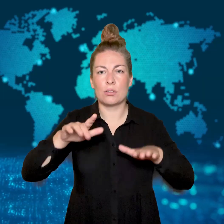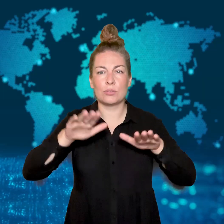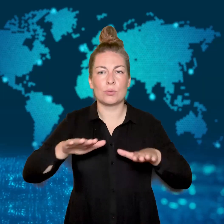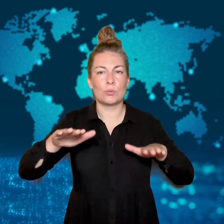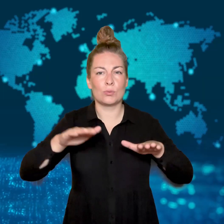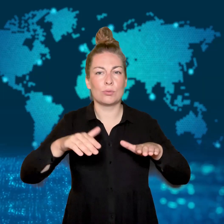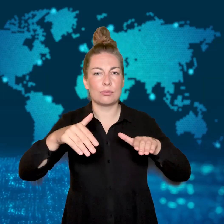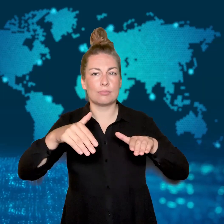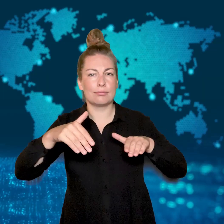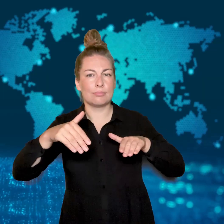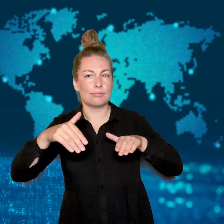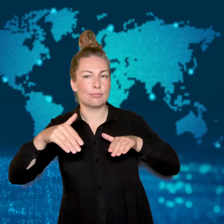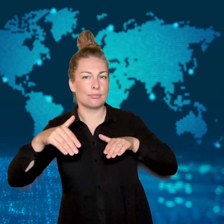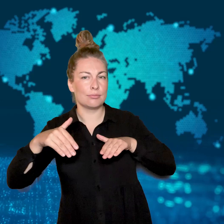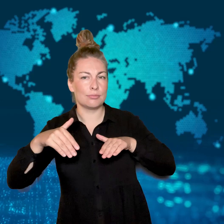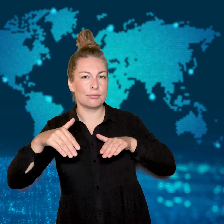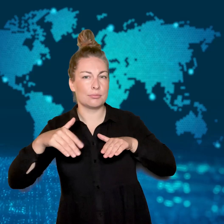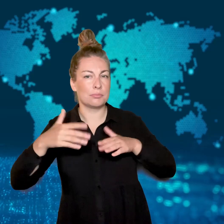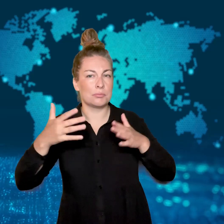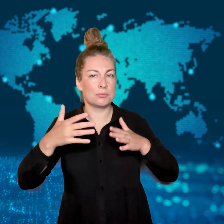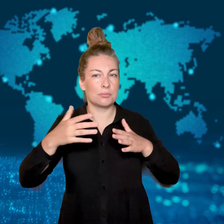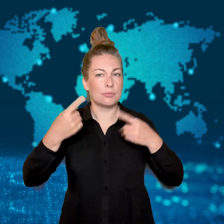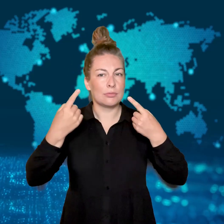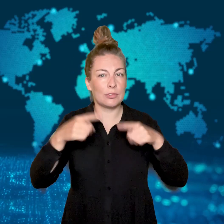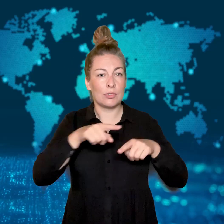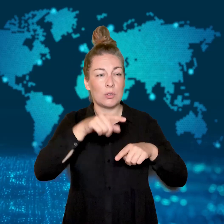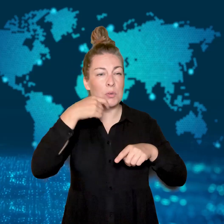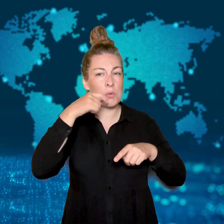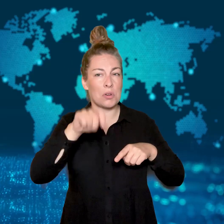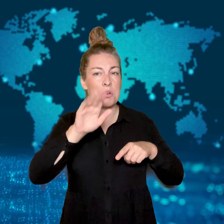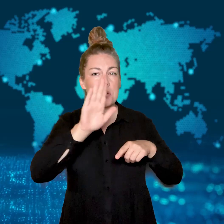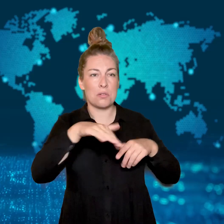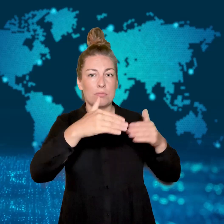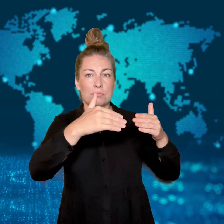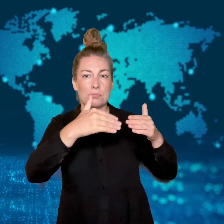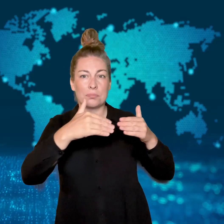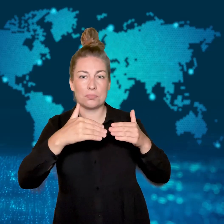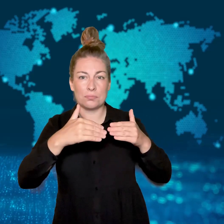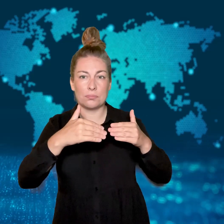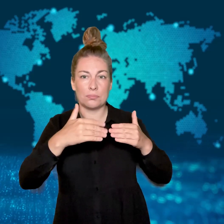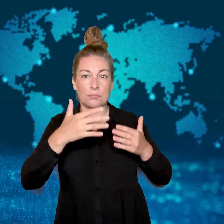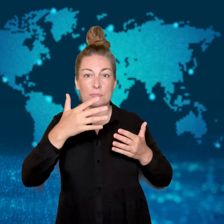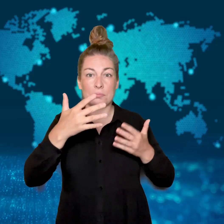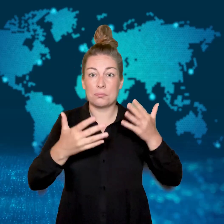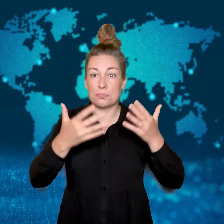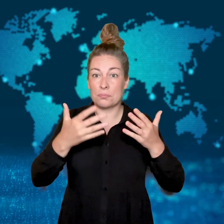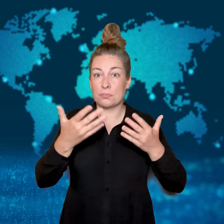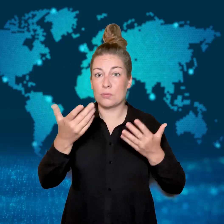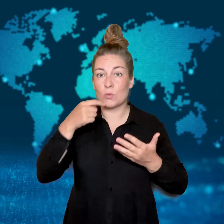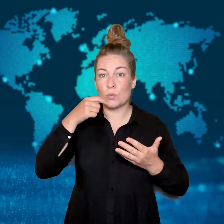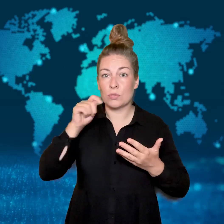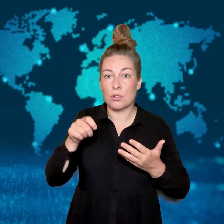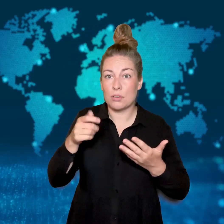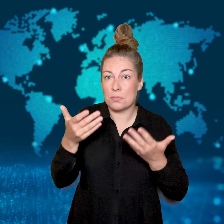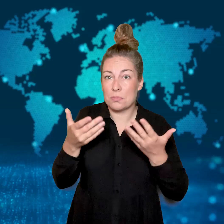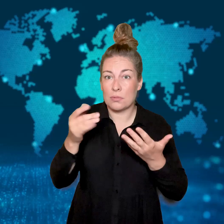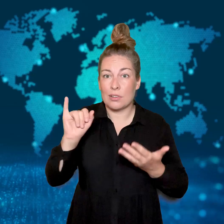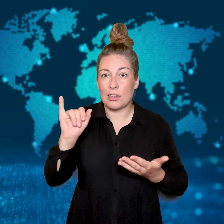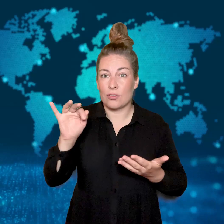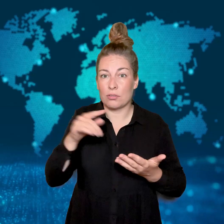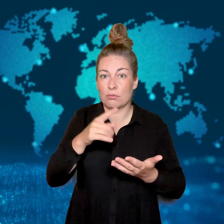One source has reported that Russia is attempting to